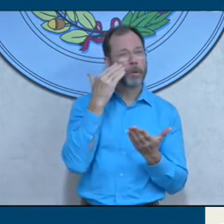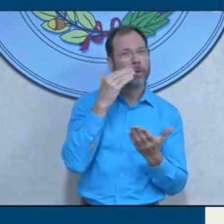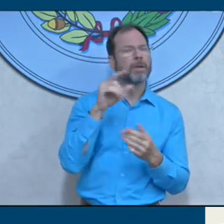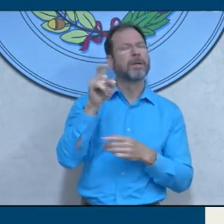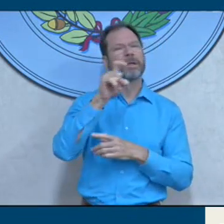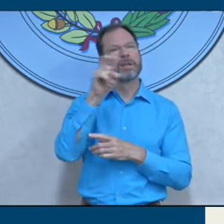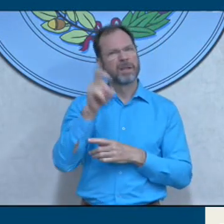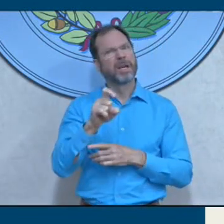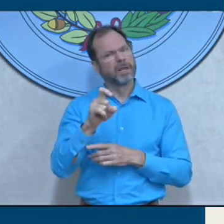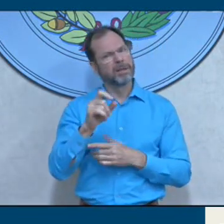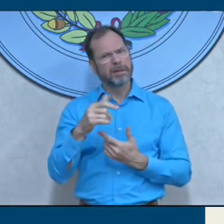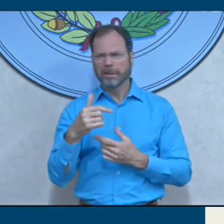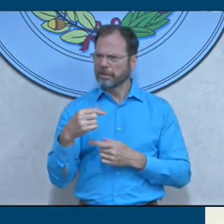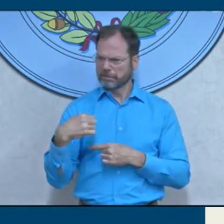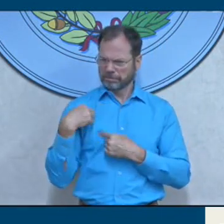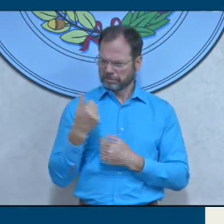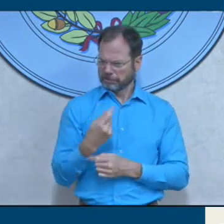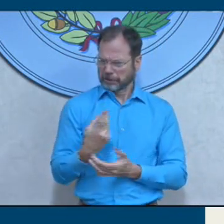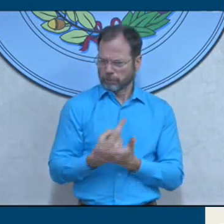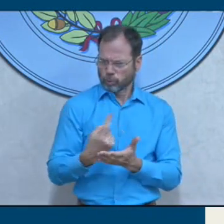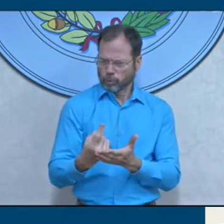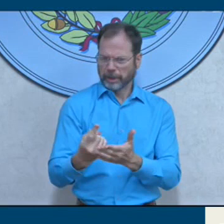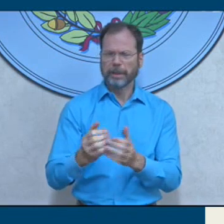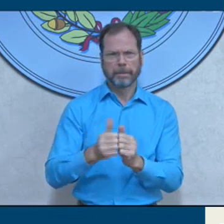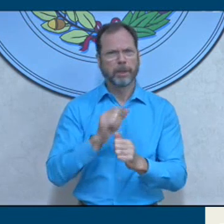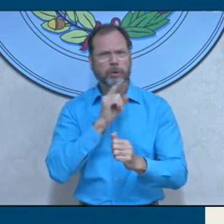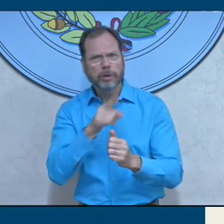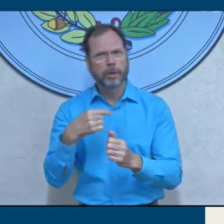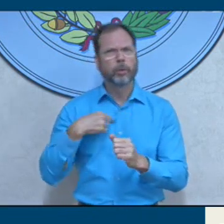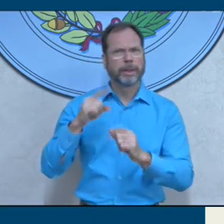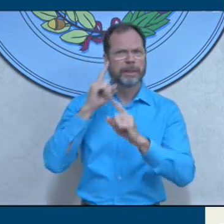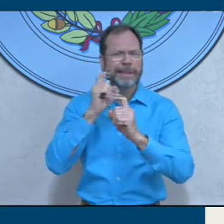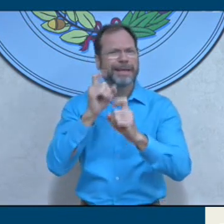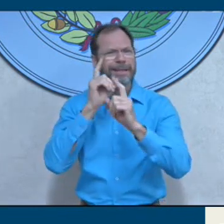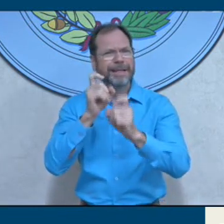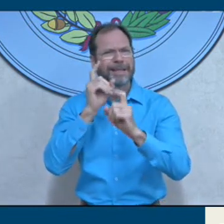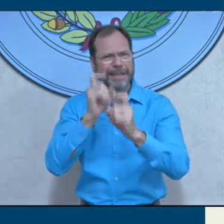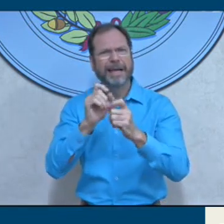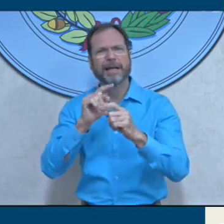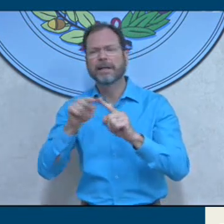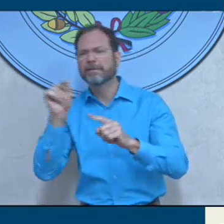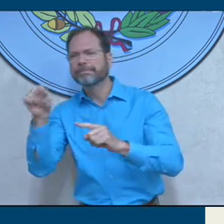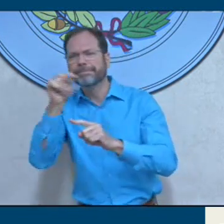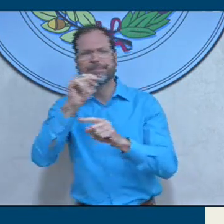RUSK COUNTY. NOW TO GO BACK TO YOU ALL KNOW. TEXAS WAS VERY AGGRESSIVE OVER THE PAST